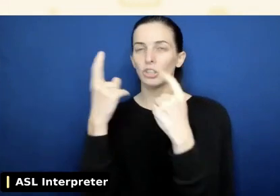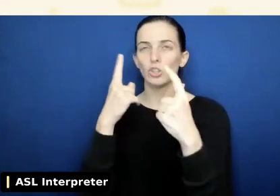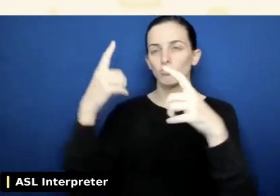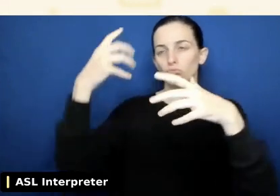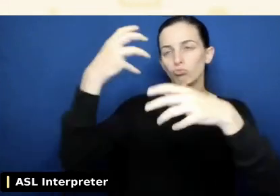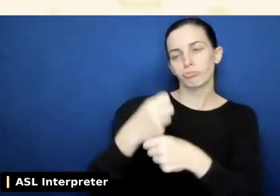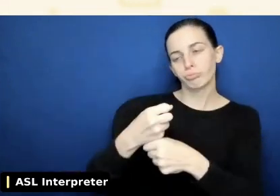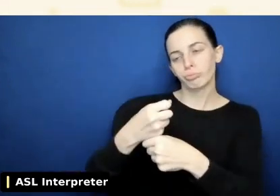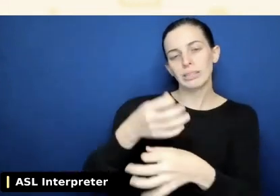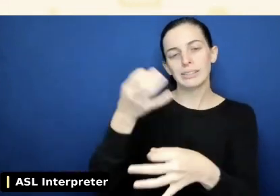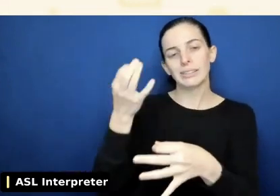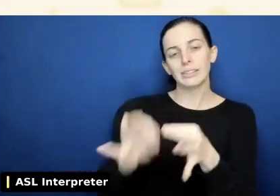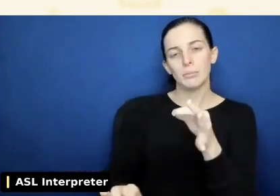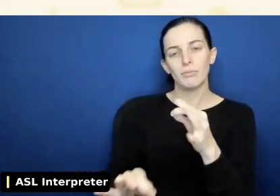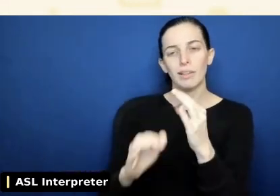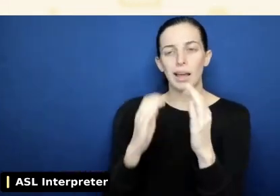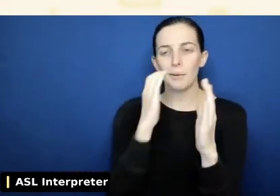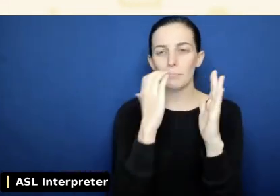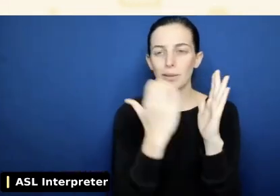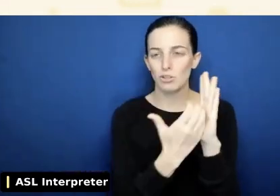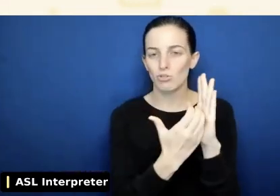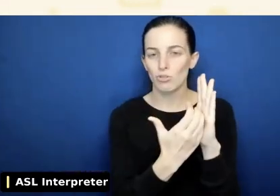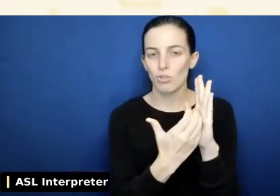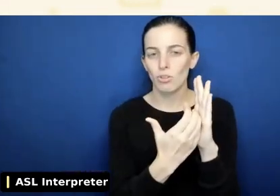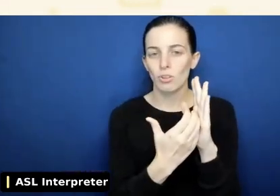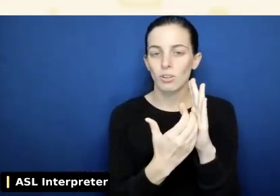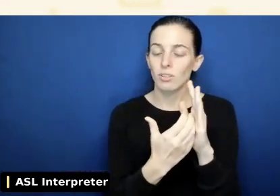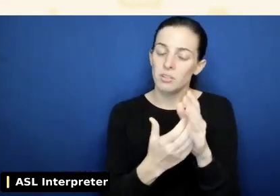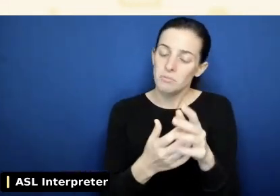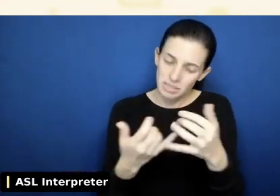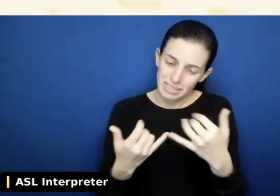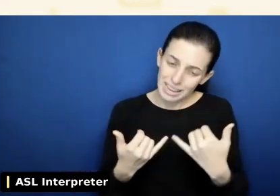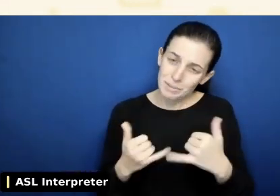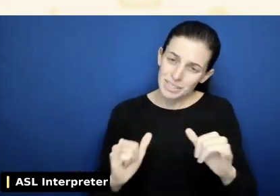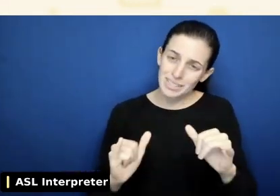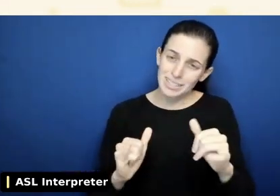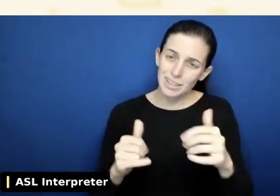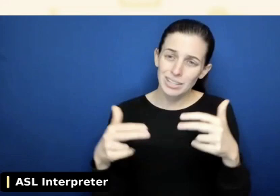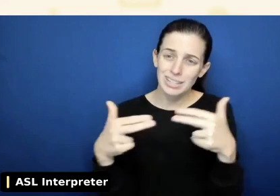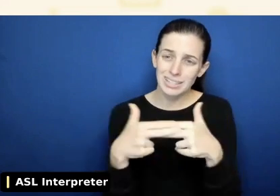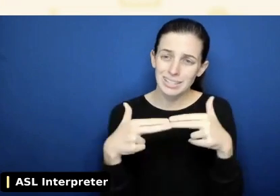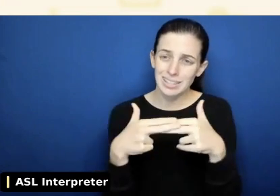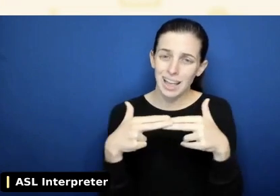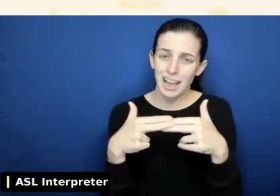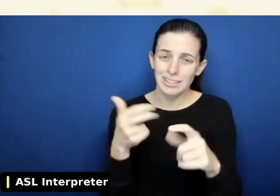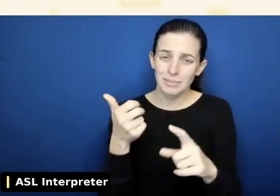And keep the content of slides as short as possible,